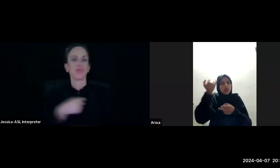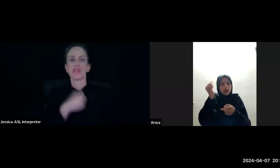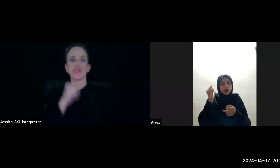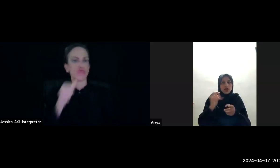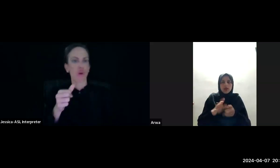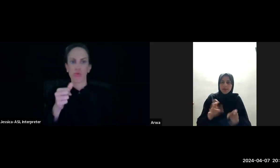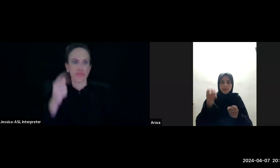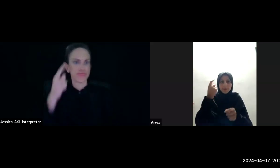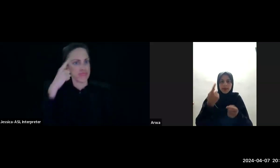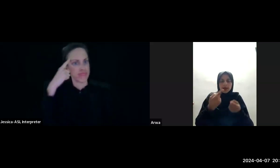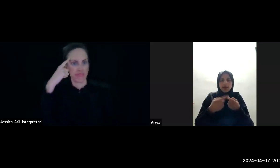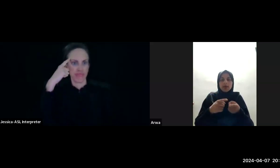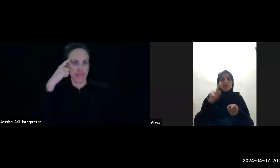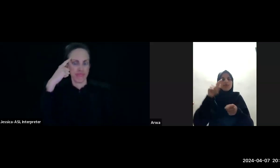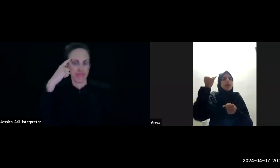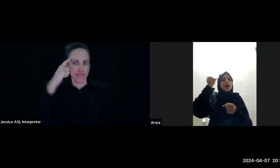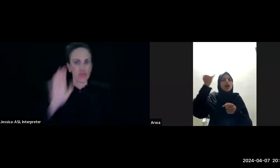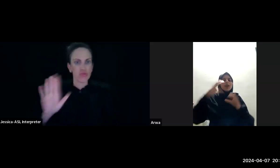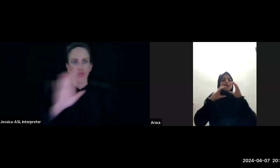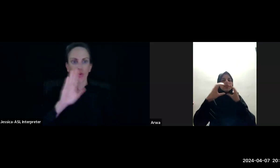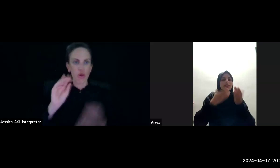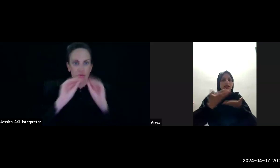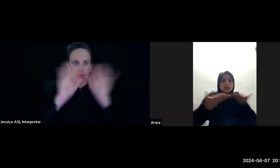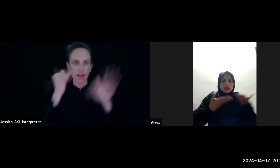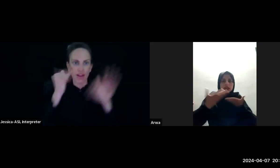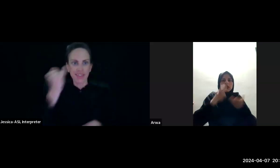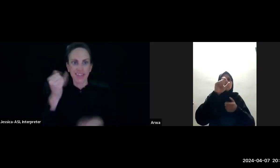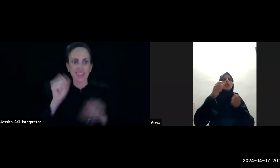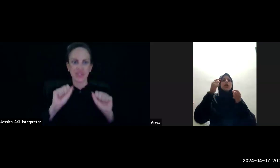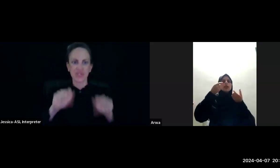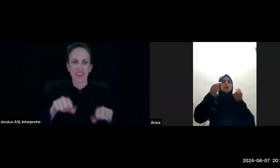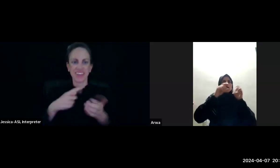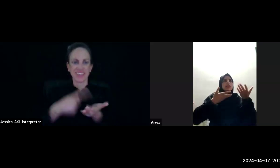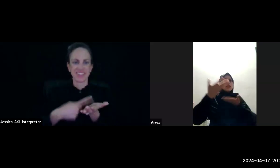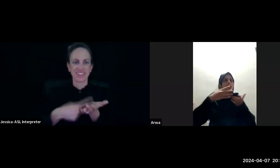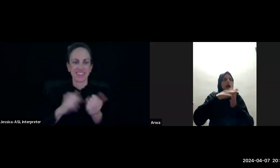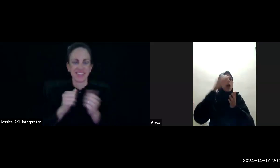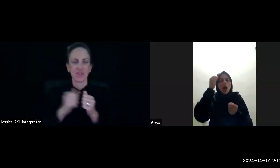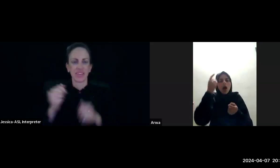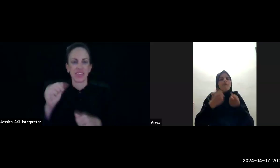your bright Idea you can discuss with a non scientist or a doctor whom you're consulting